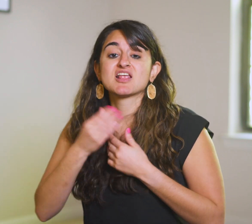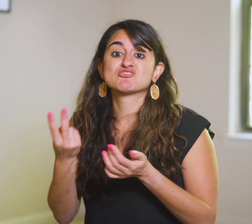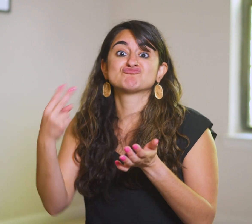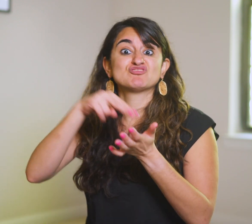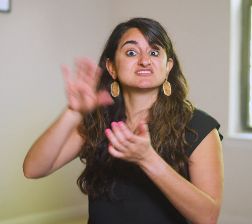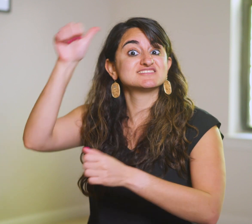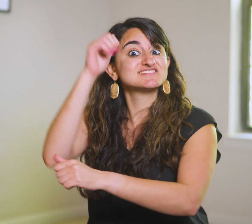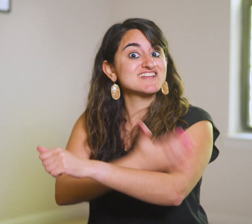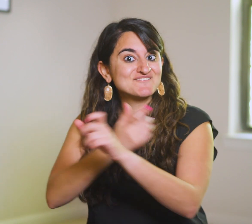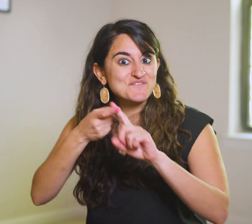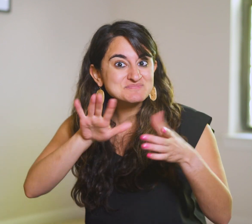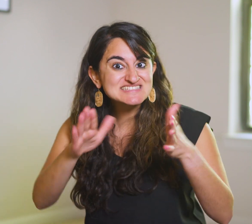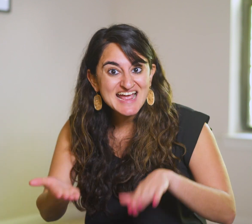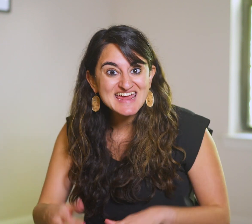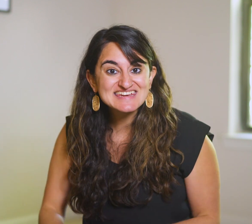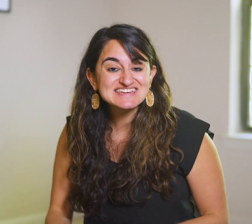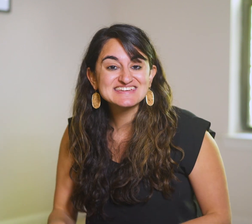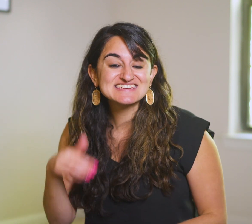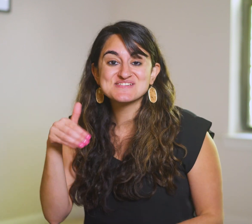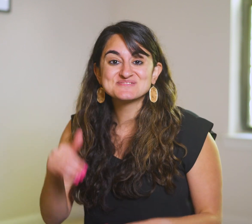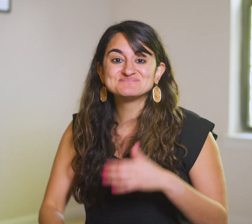and raises her son from the dead.